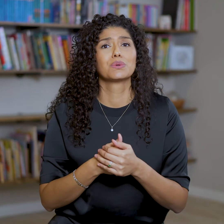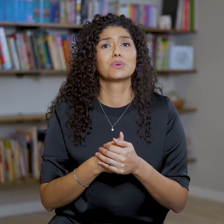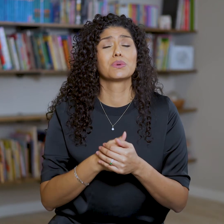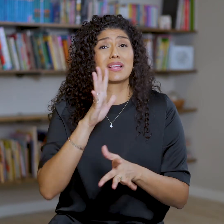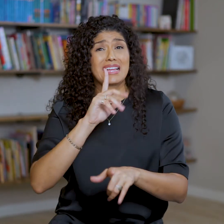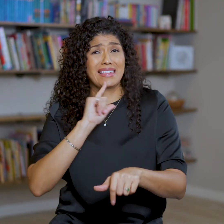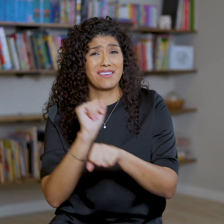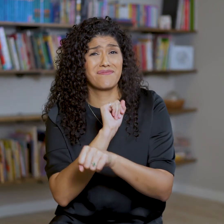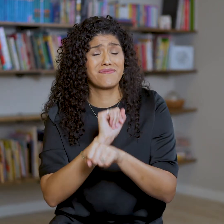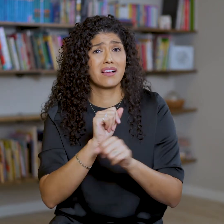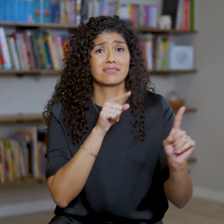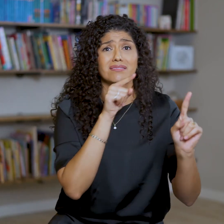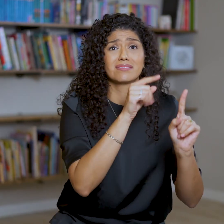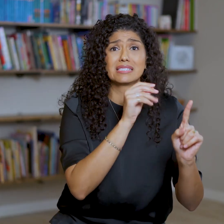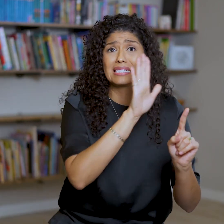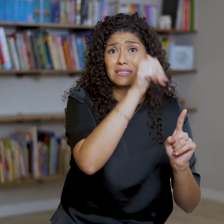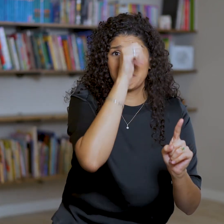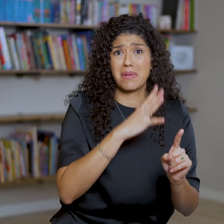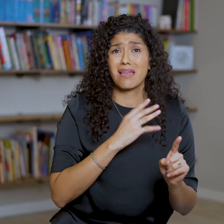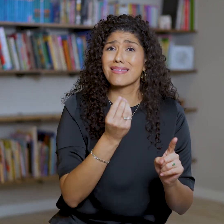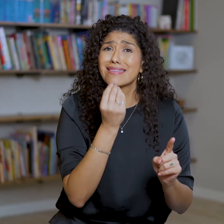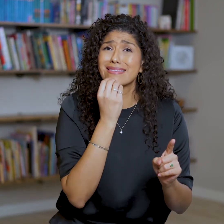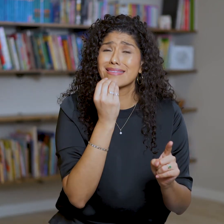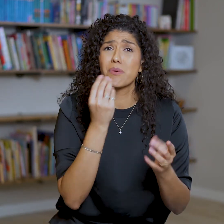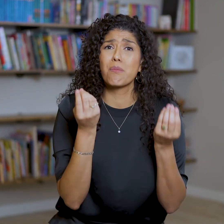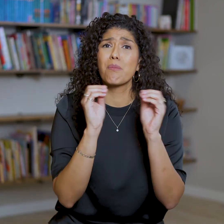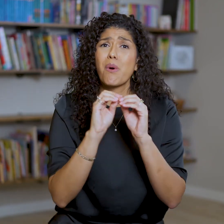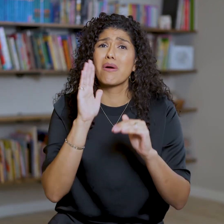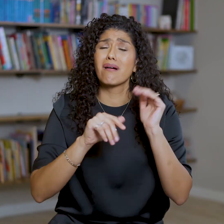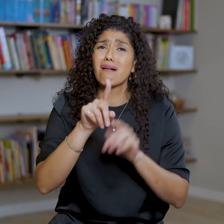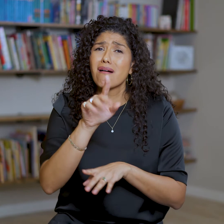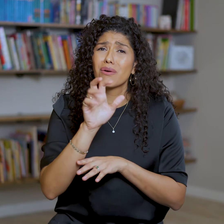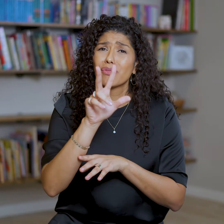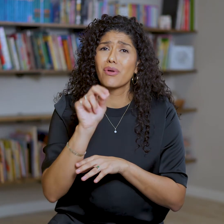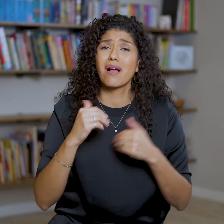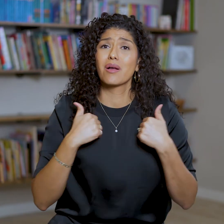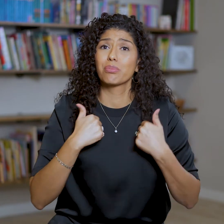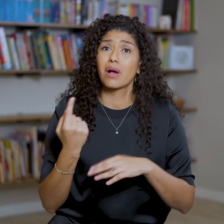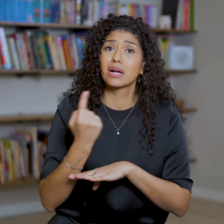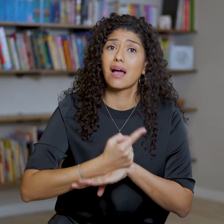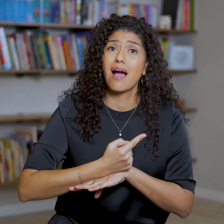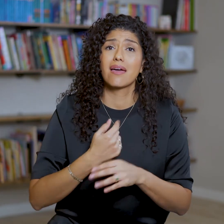In fact, he and his crew eat more than 130 animals a day!